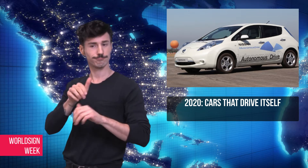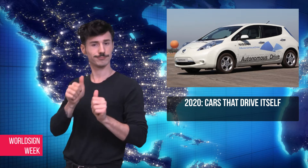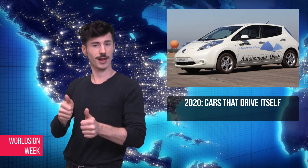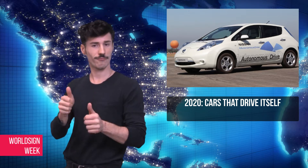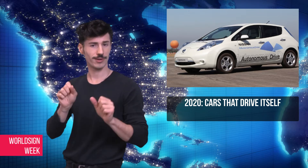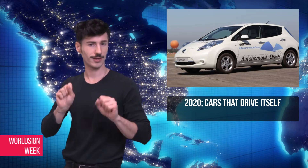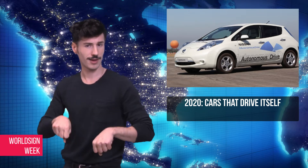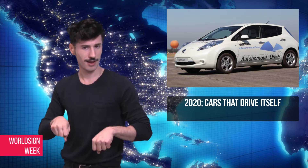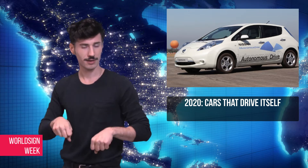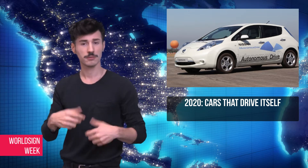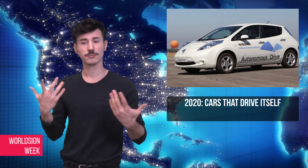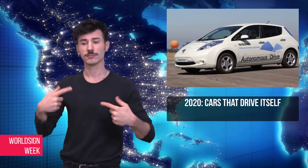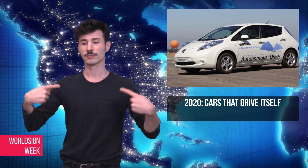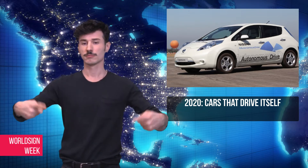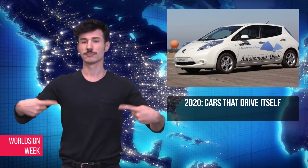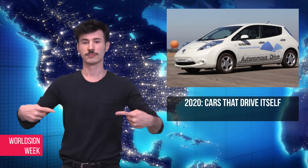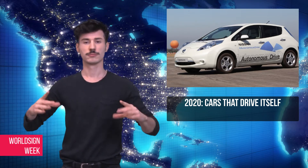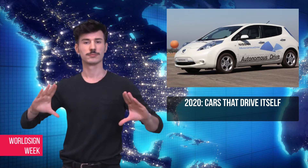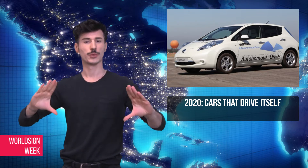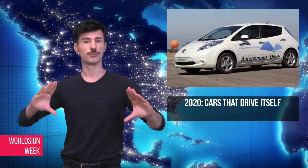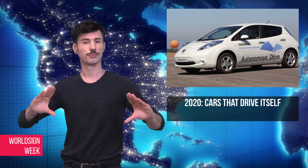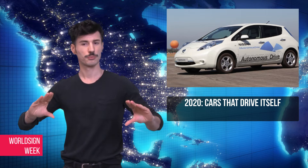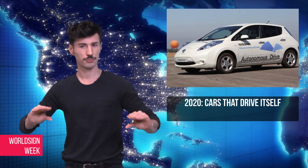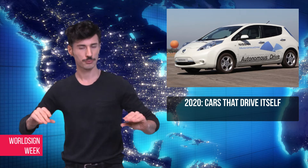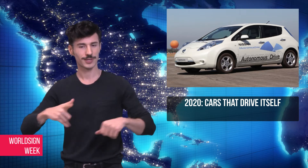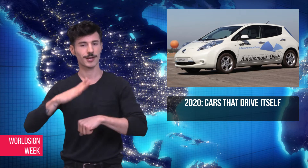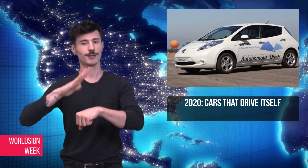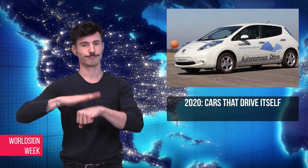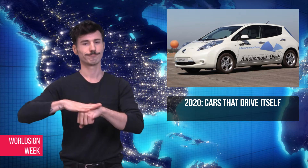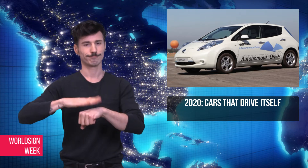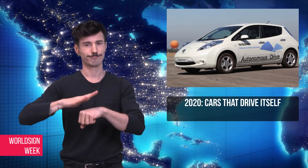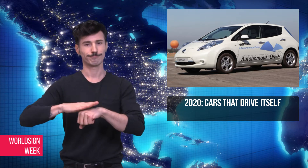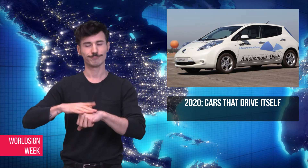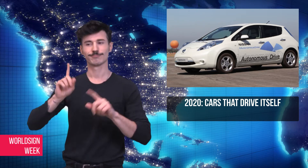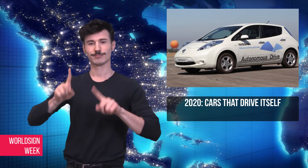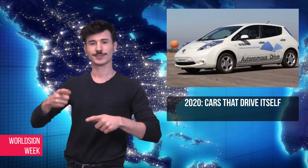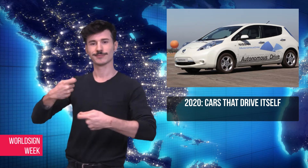It automatically applies brakes when it detects